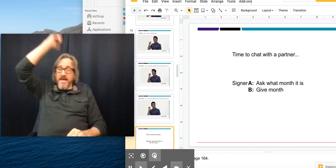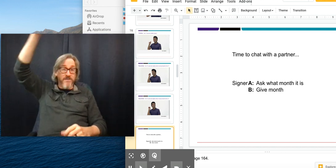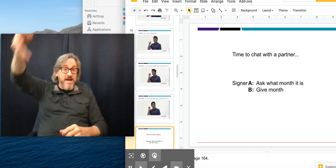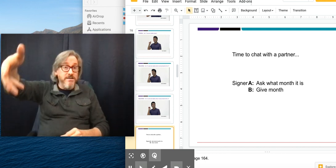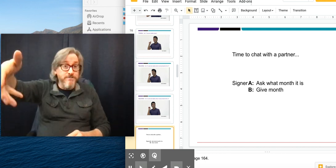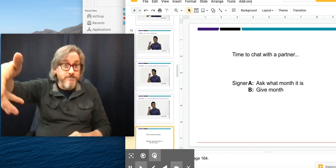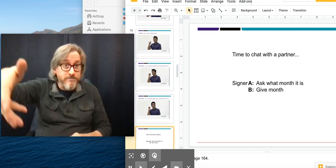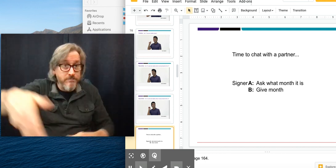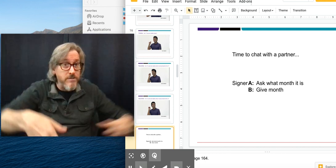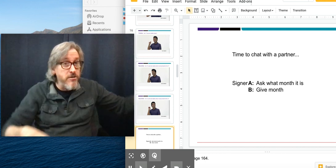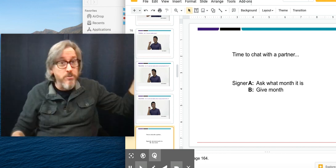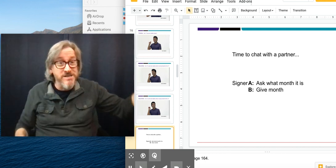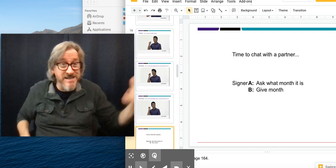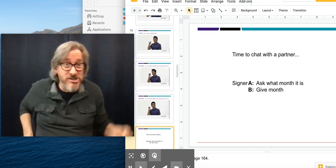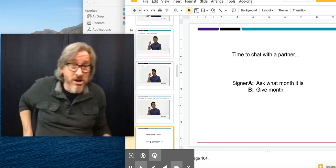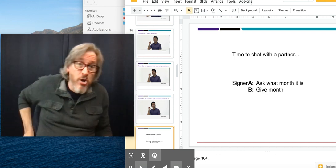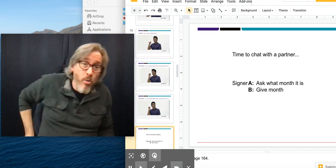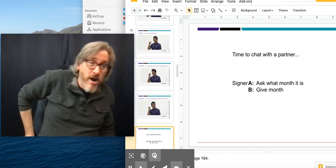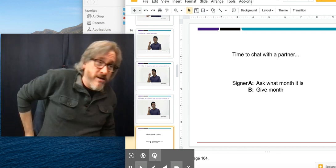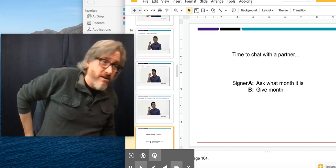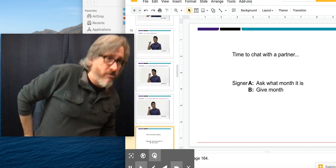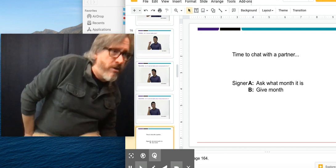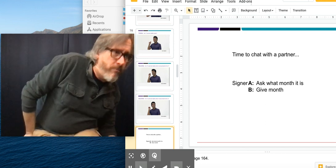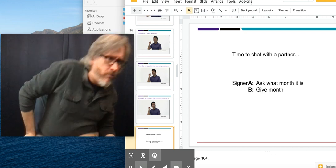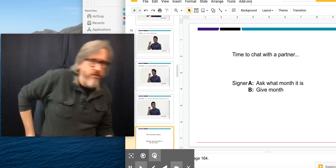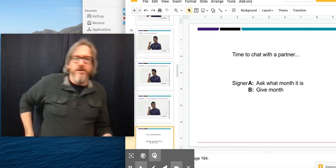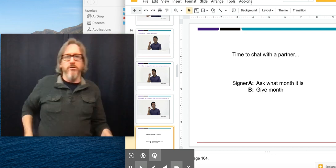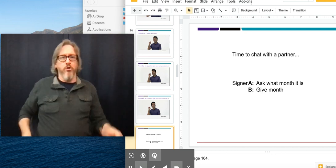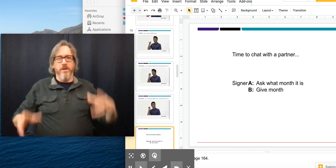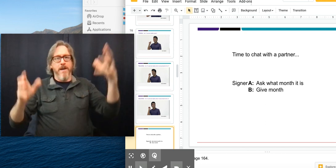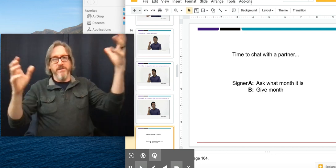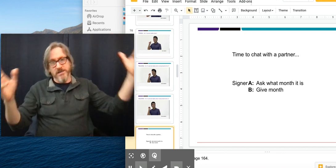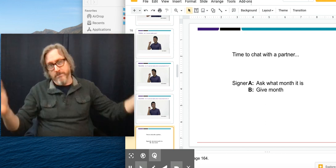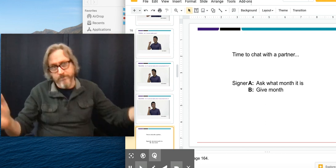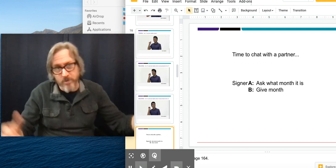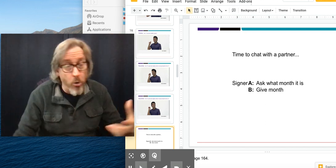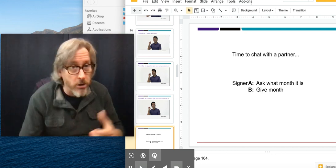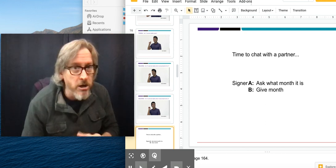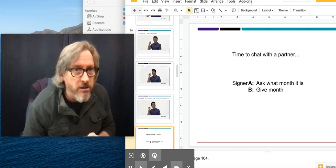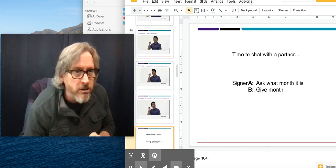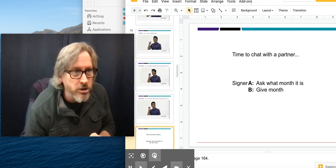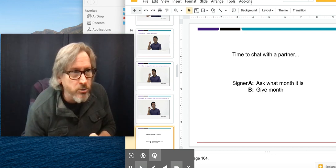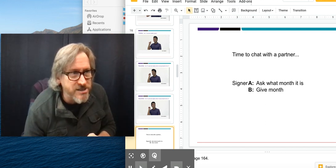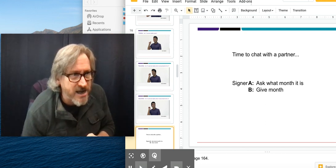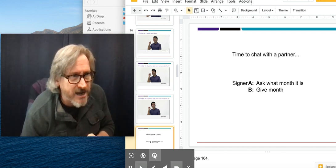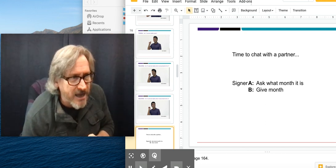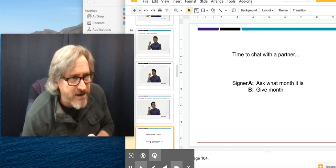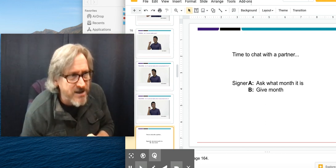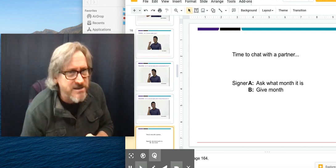um an event the other person says what the month it normally happens in or you would say an event